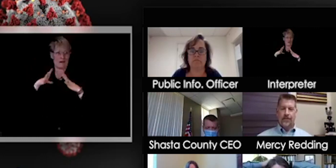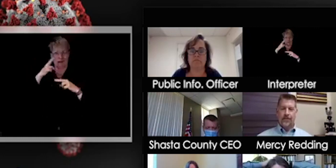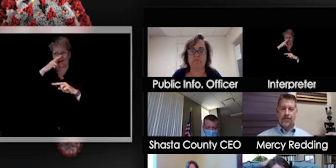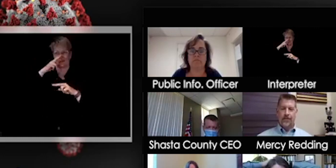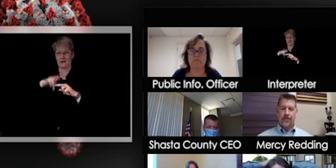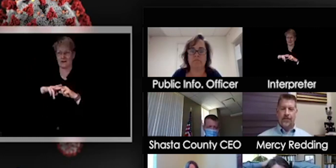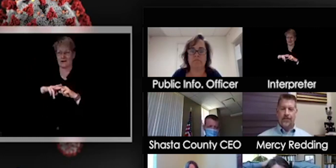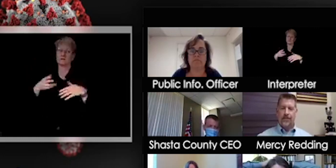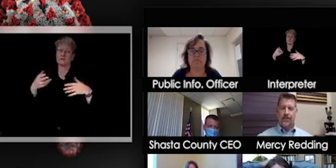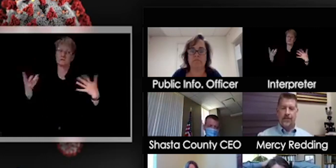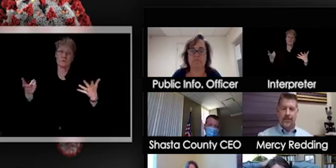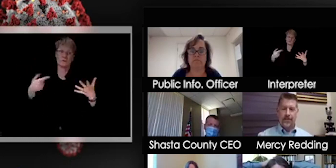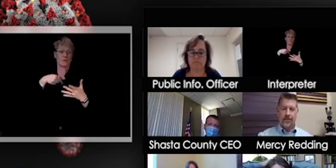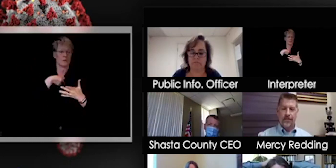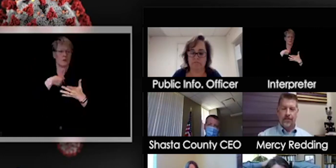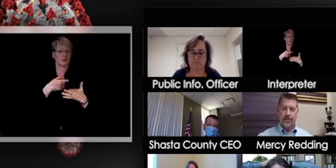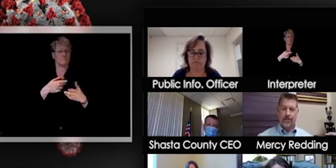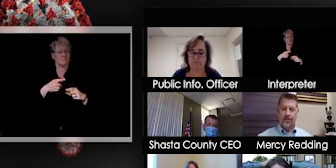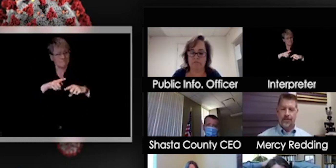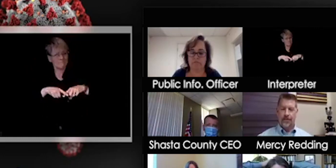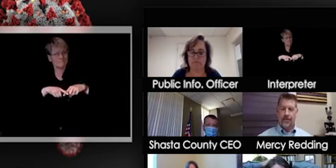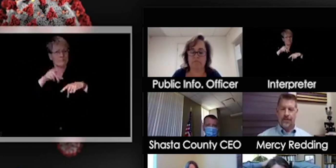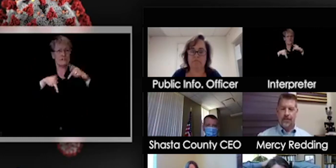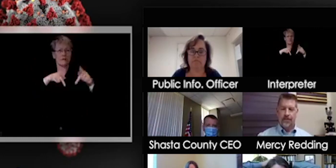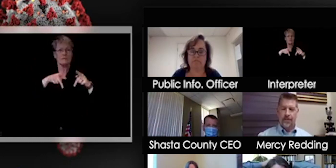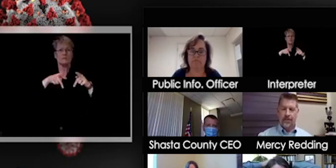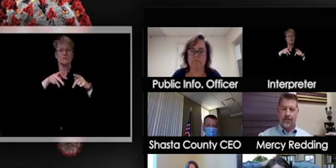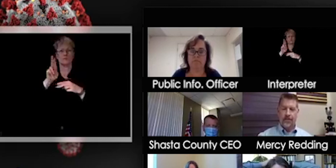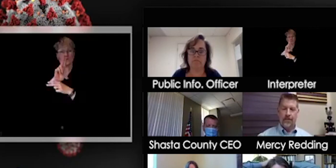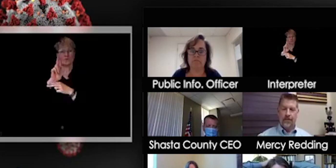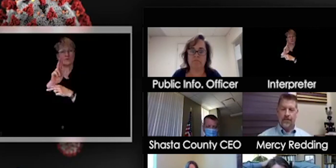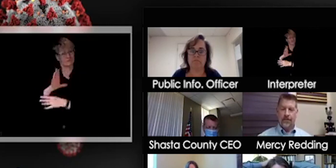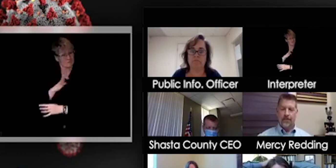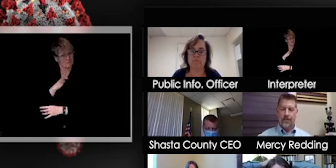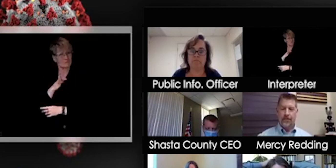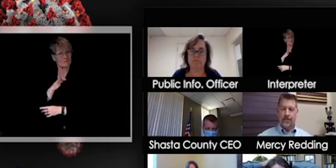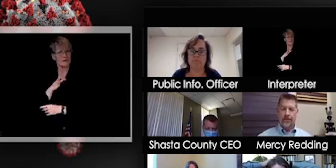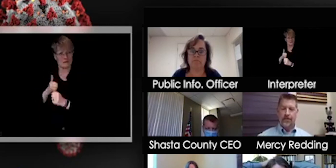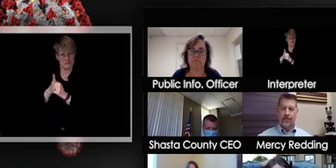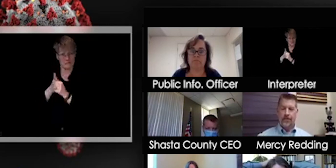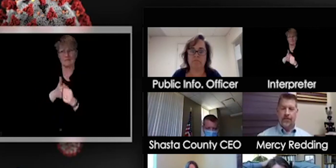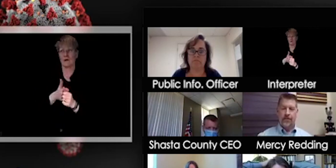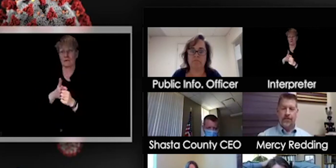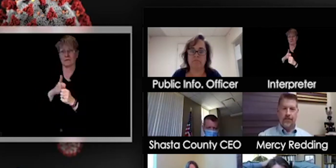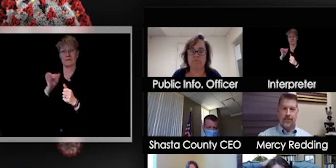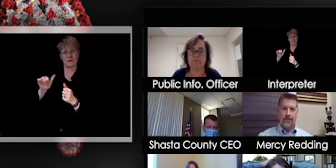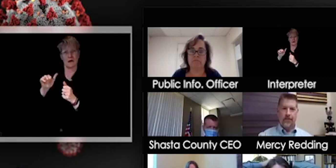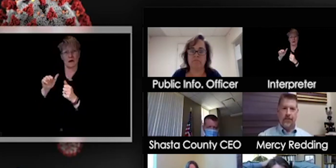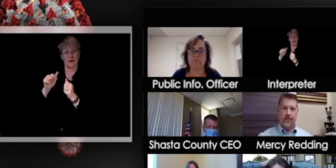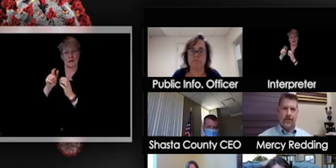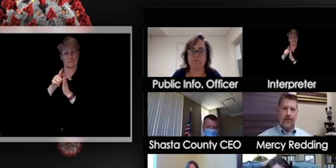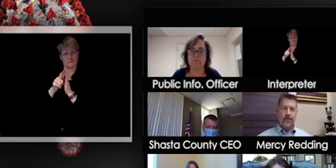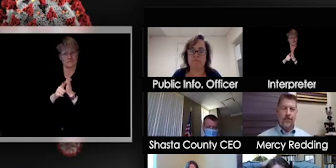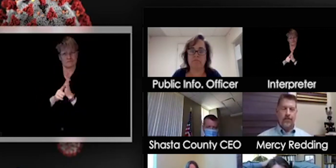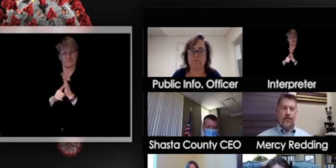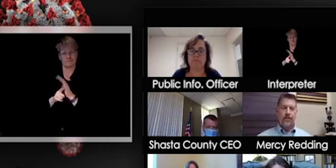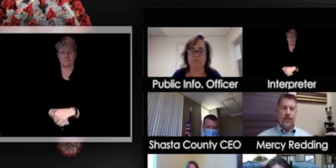compliance with that part of the order. Again, the reason for this is the more people intermingle,